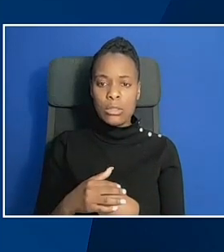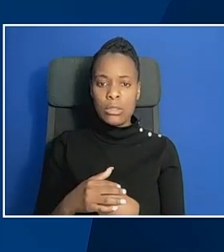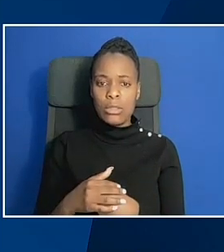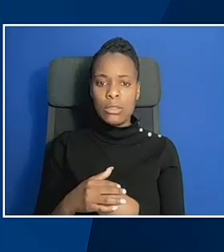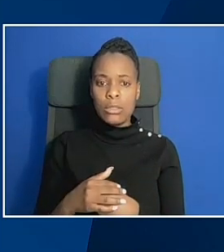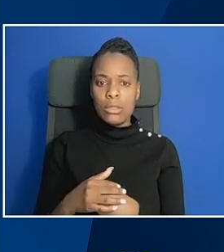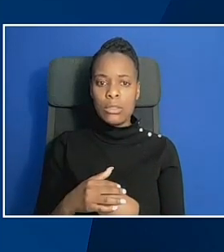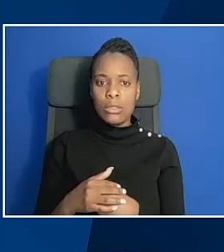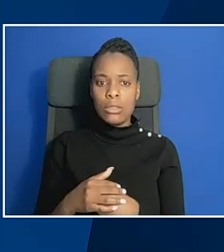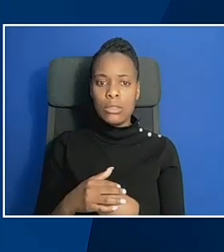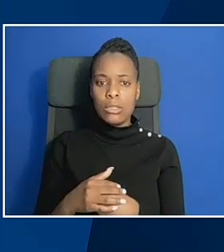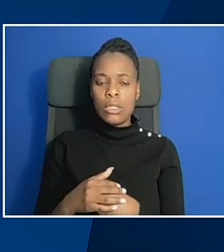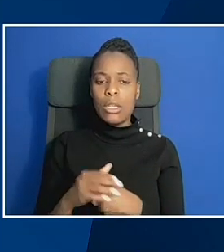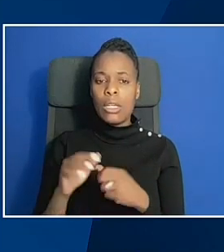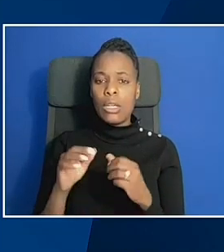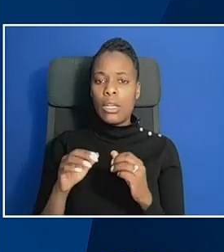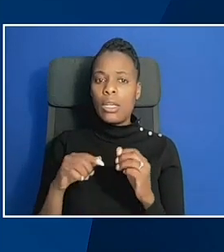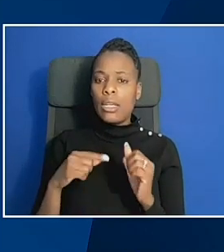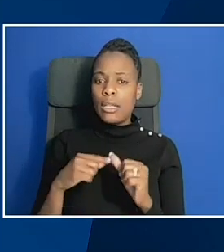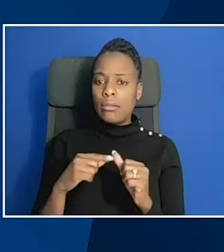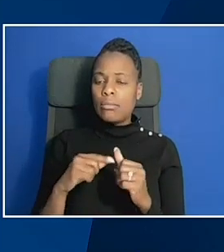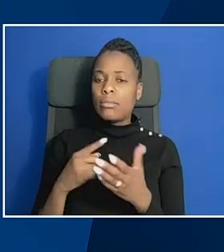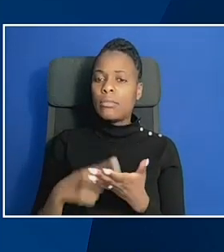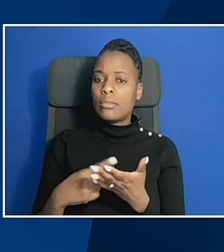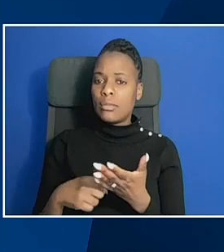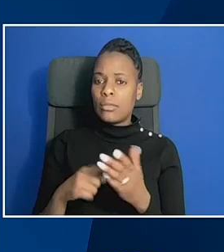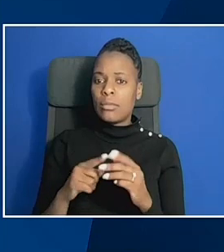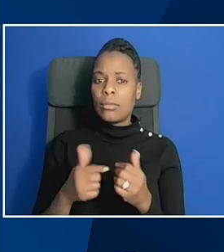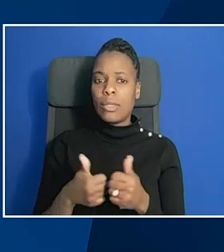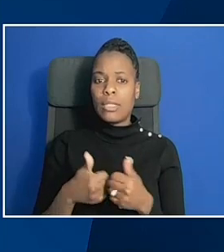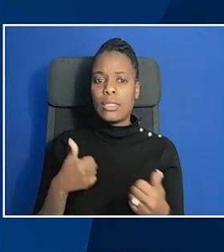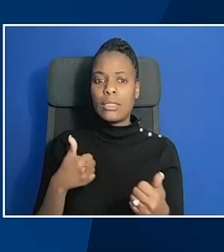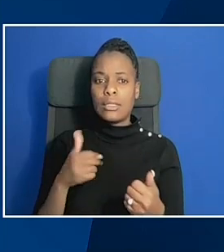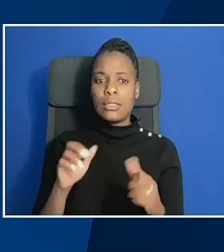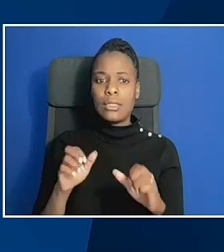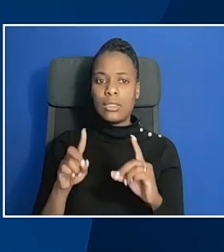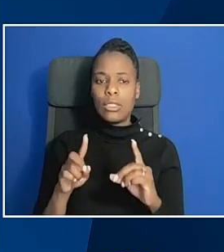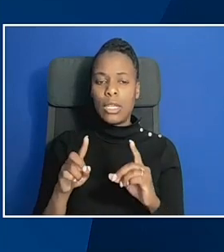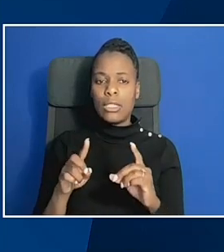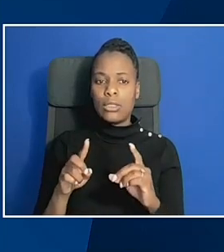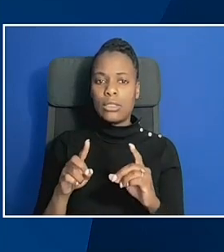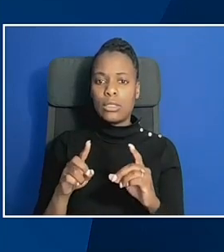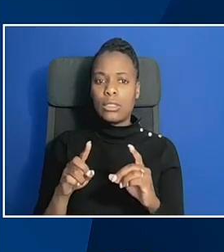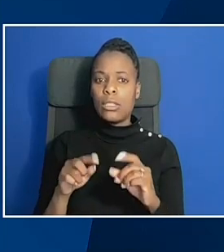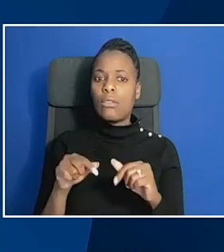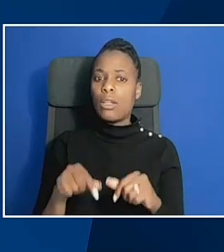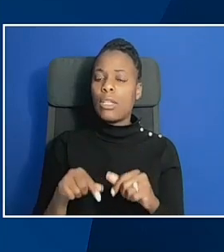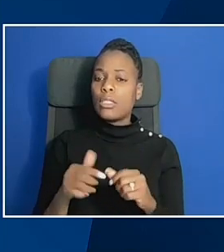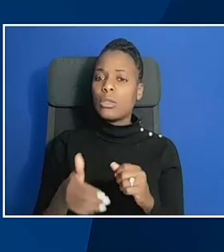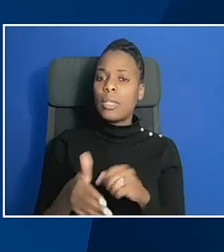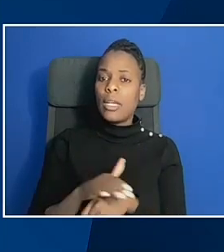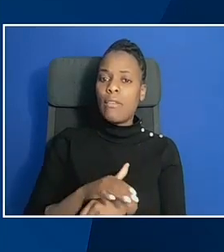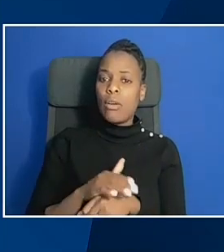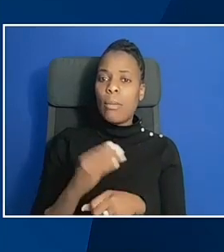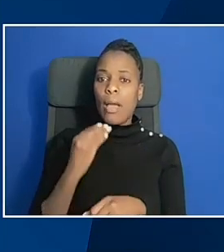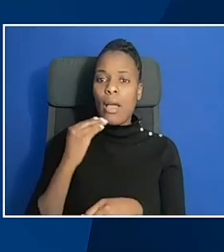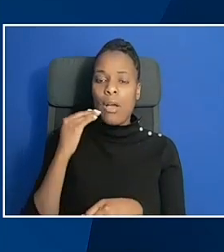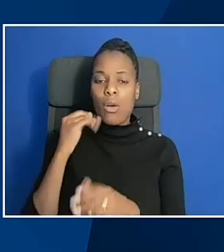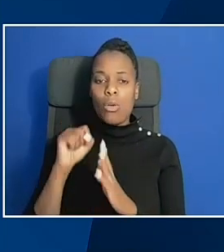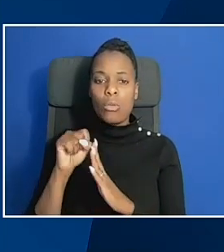distance Ed, is the intent for education-specific to be covered by the home state authorization when the